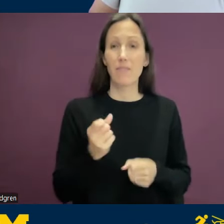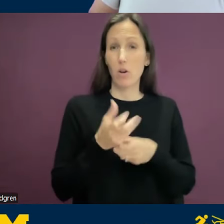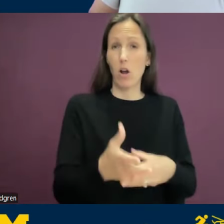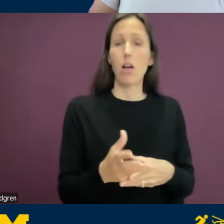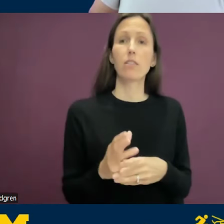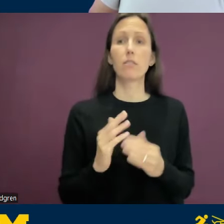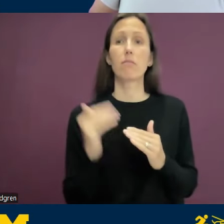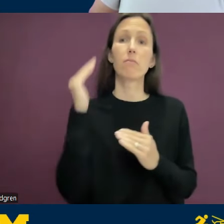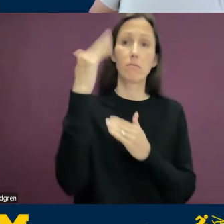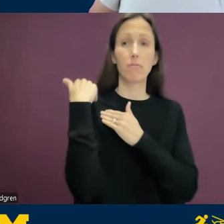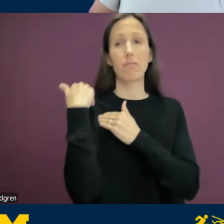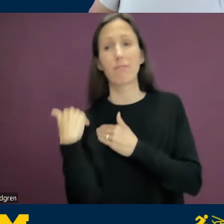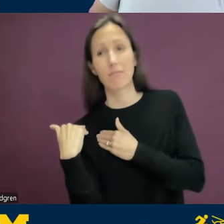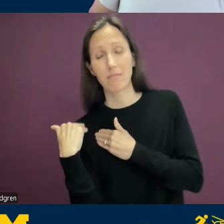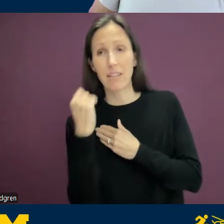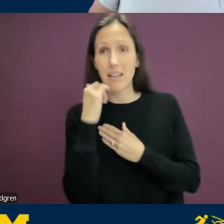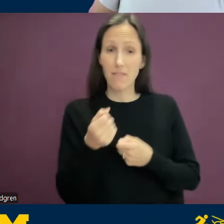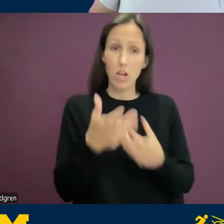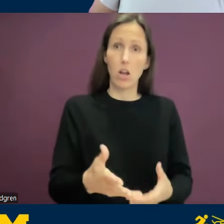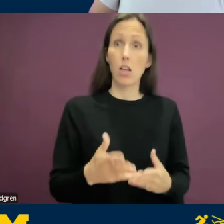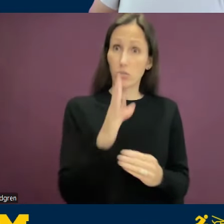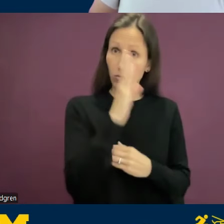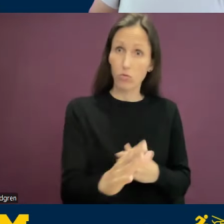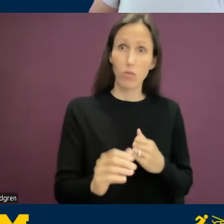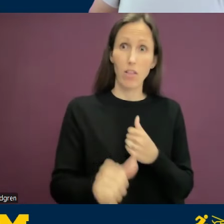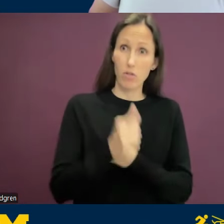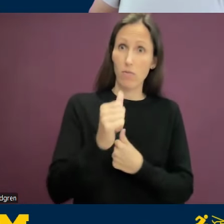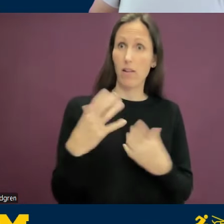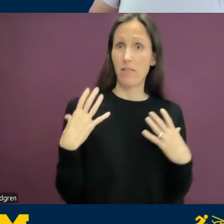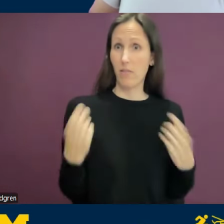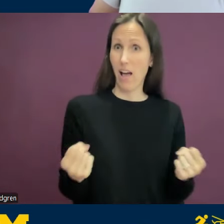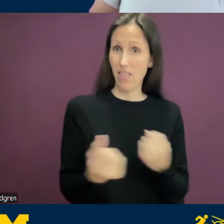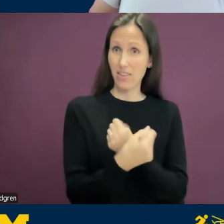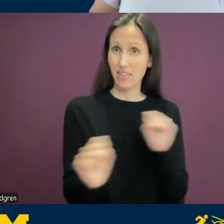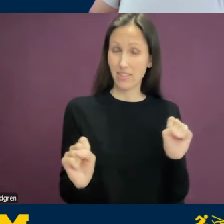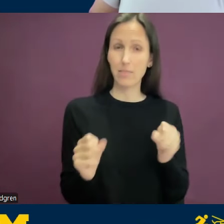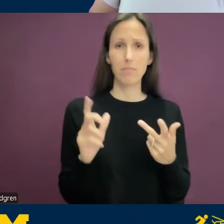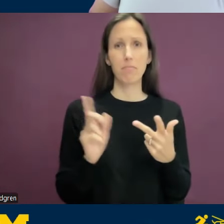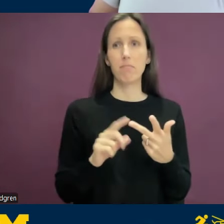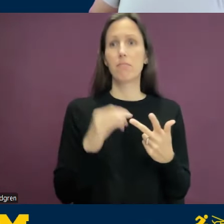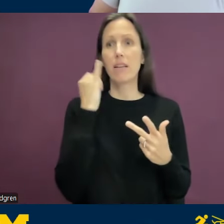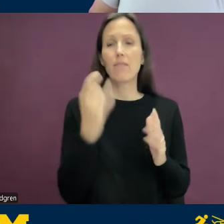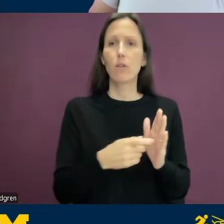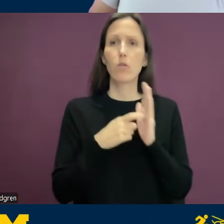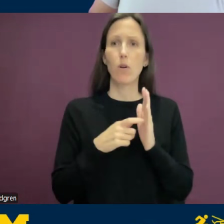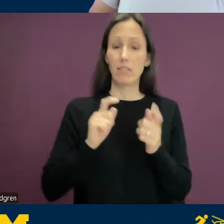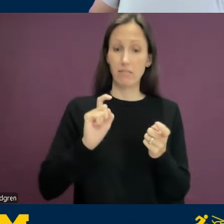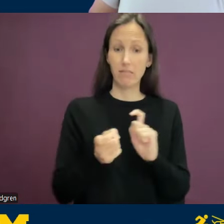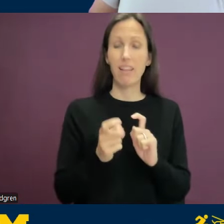if it would pose a direct threat to health or safety, or if it would require the modification of essential functions of the job